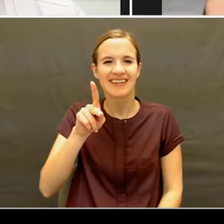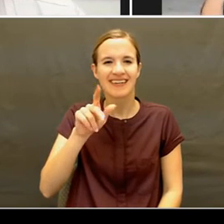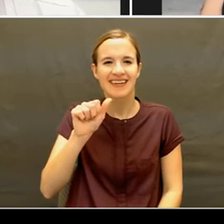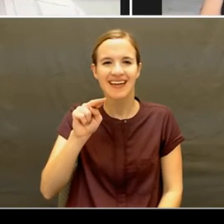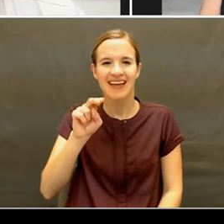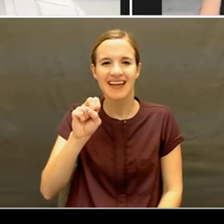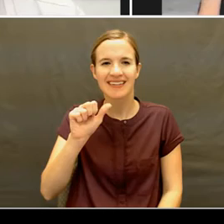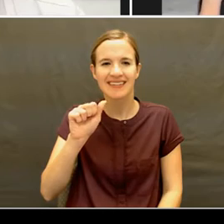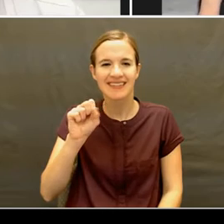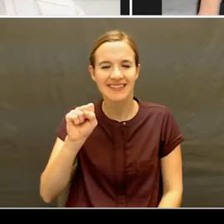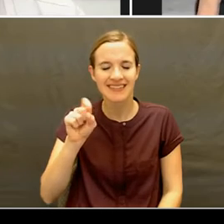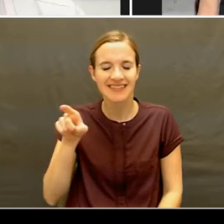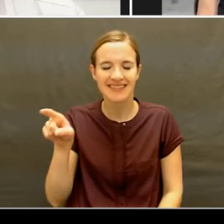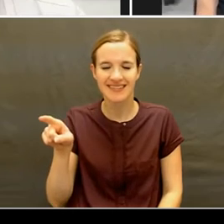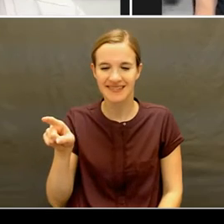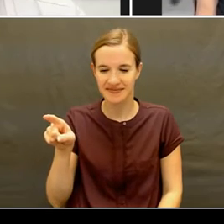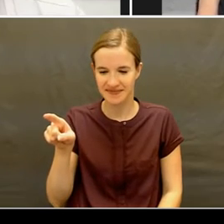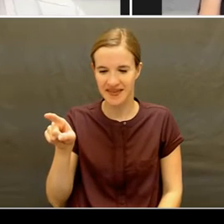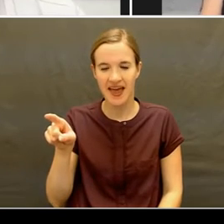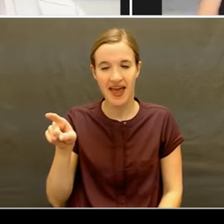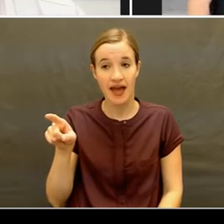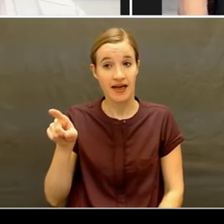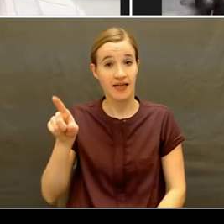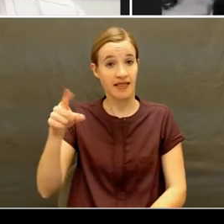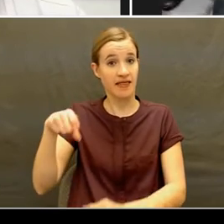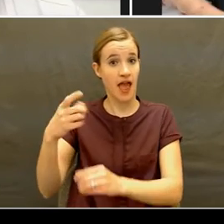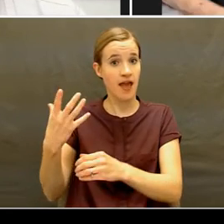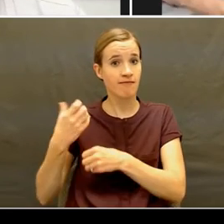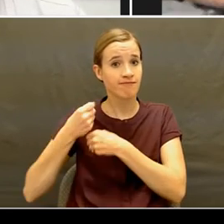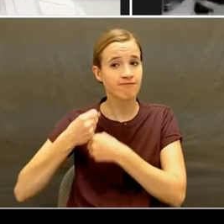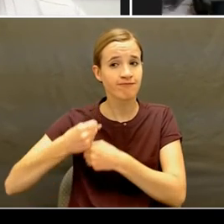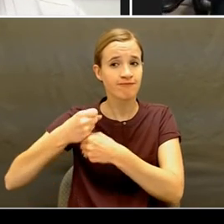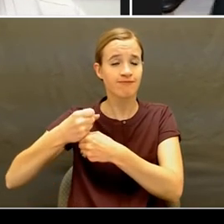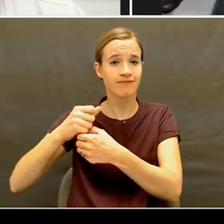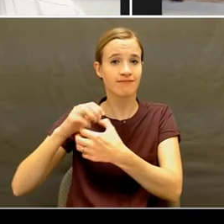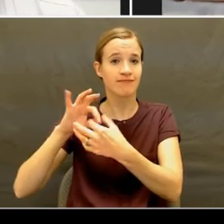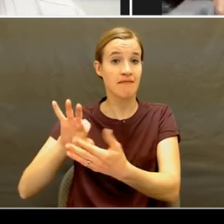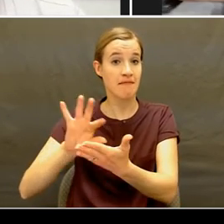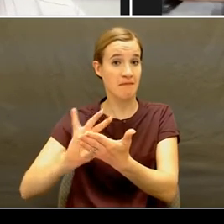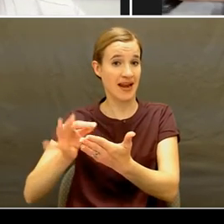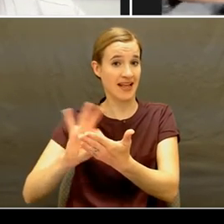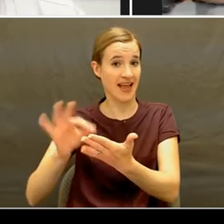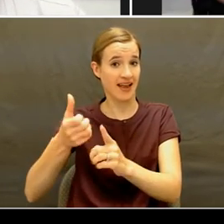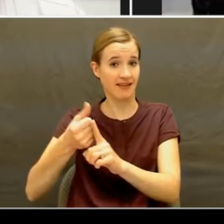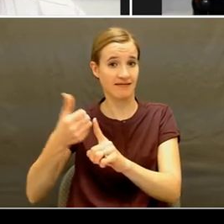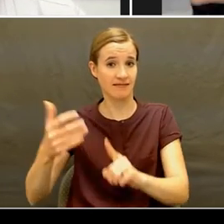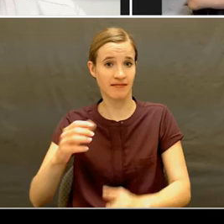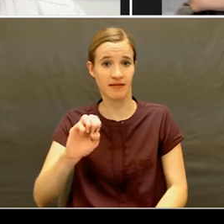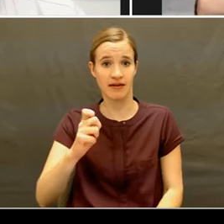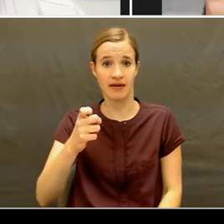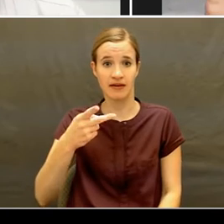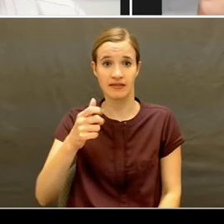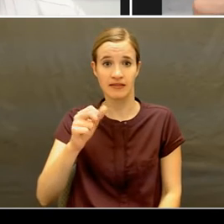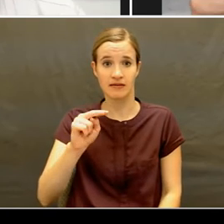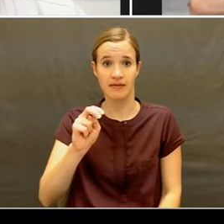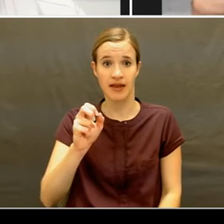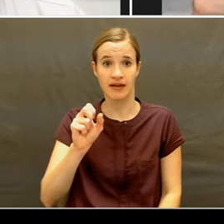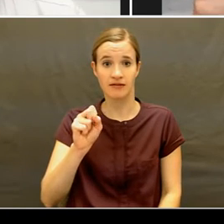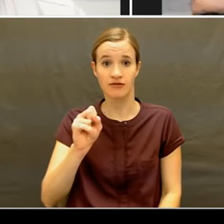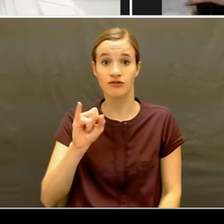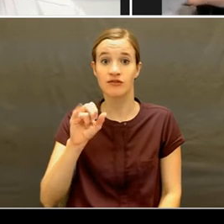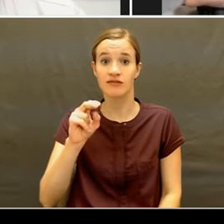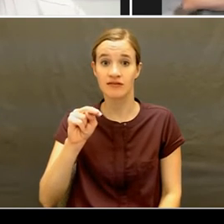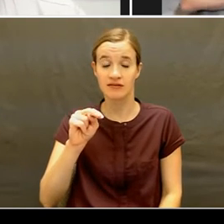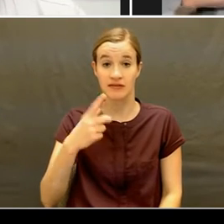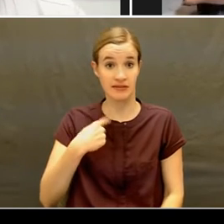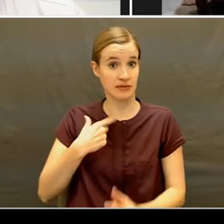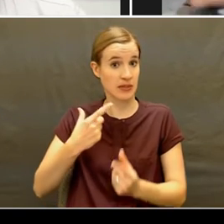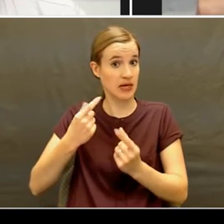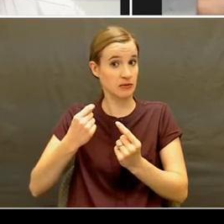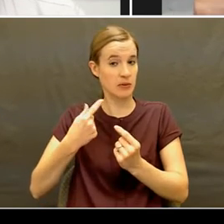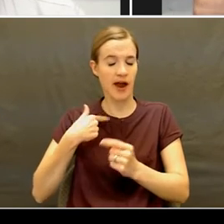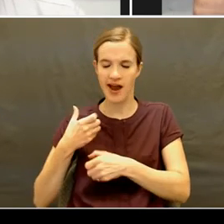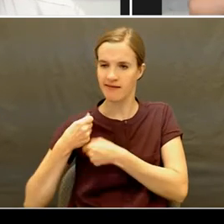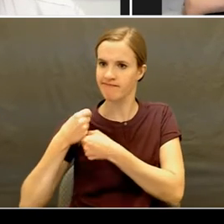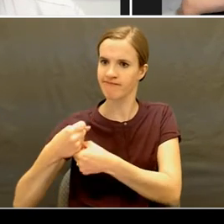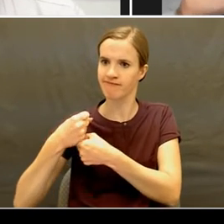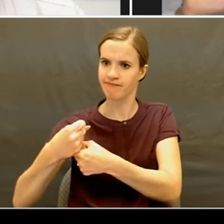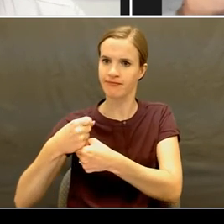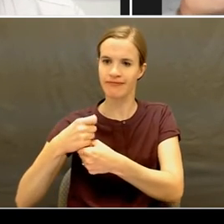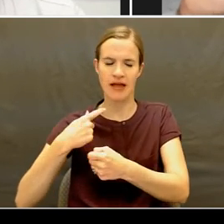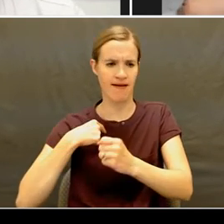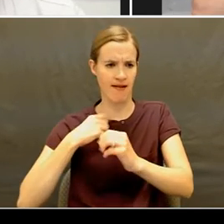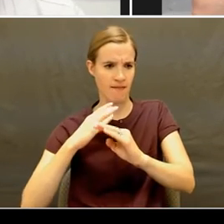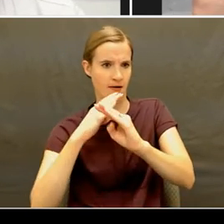Medicaid expansion, so I stood in the way of The Senate hearing bill, I mean, Senate chambers, you